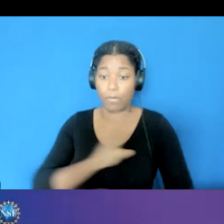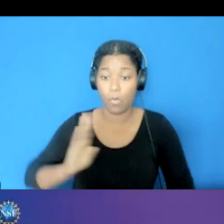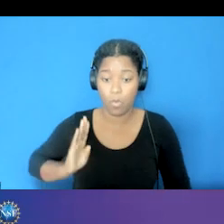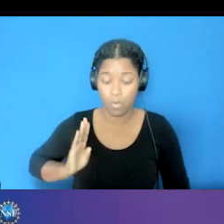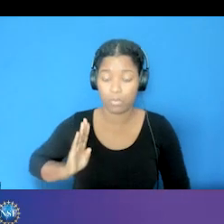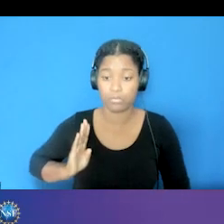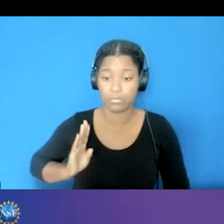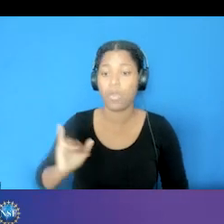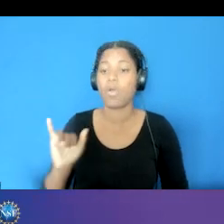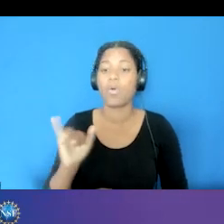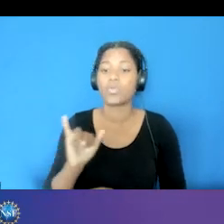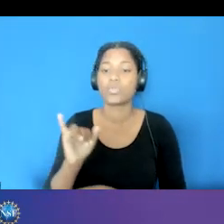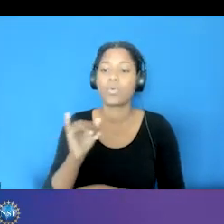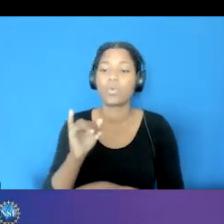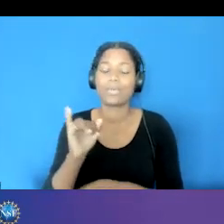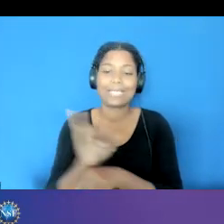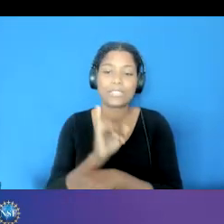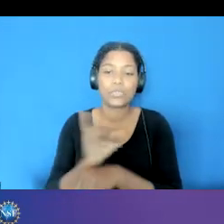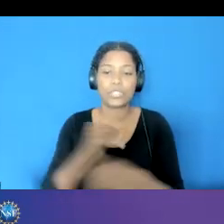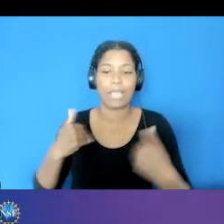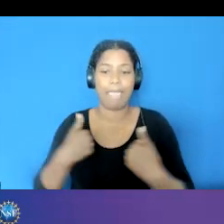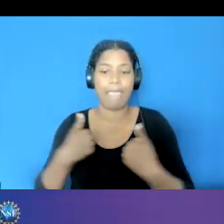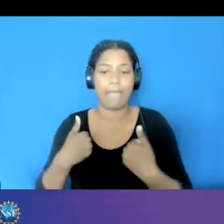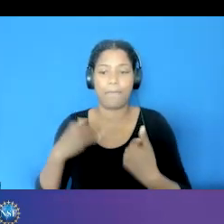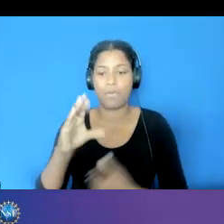and Institutional Animal Care and Use Committee, IACUC.